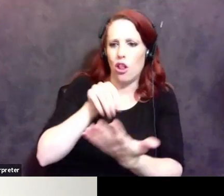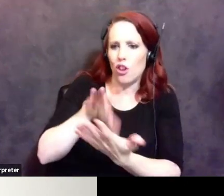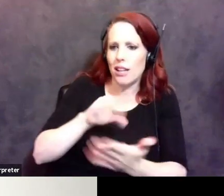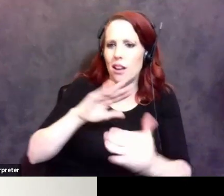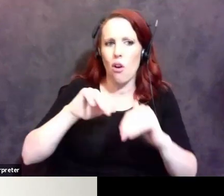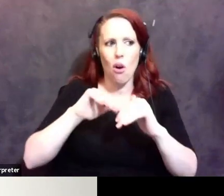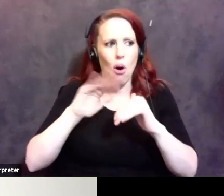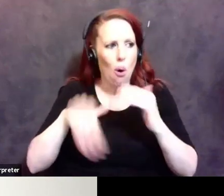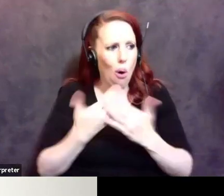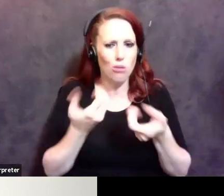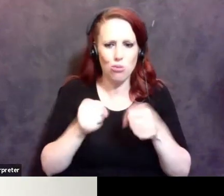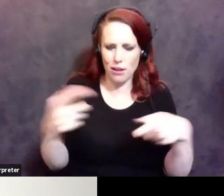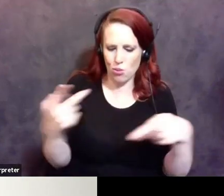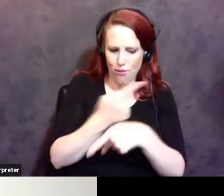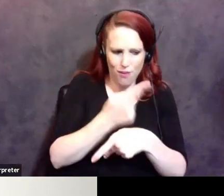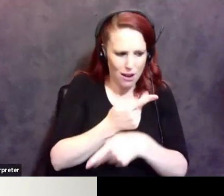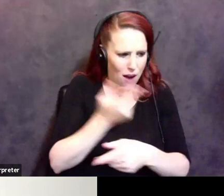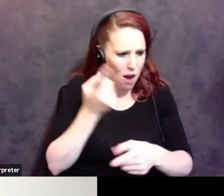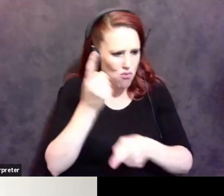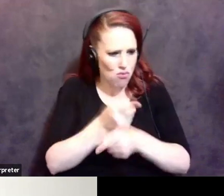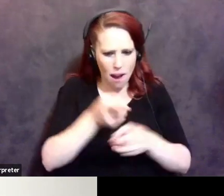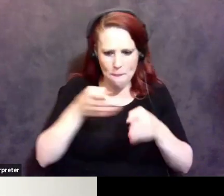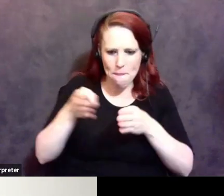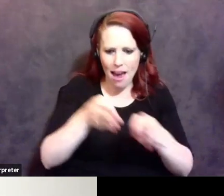out what the right path forward is with the ultimate goal of inclusion and empathy and